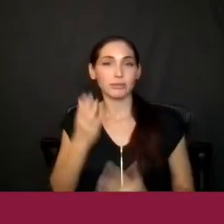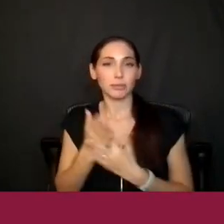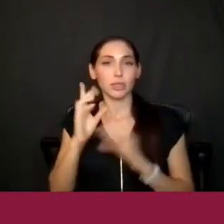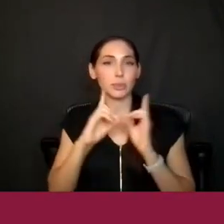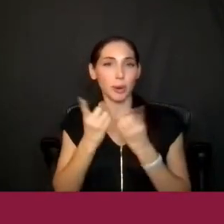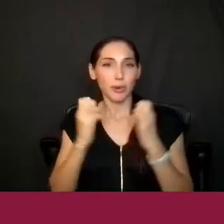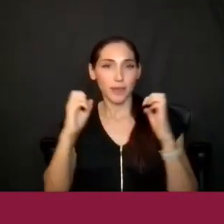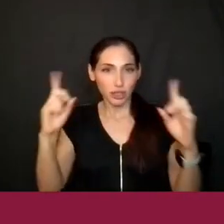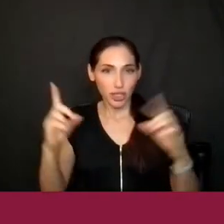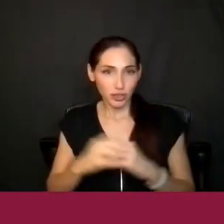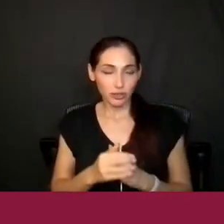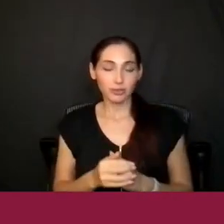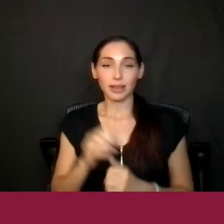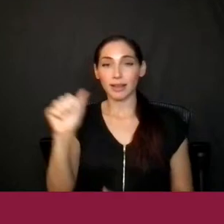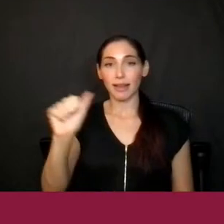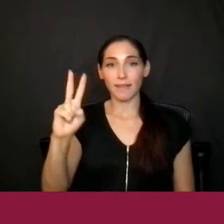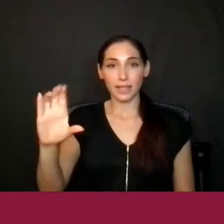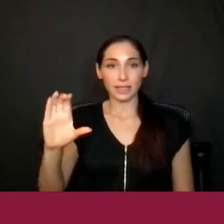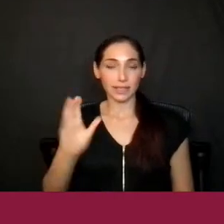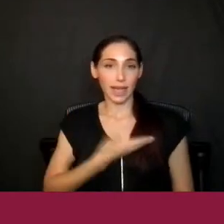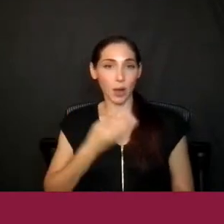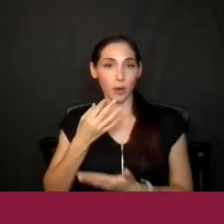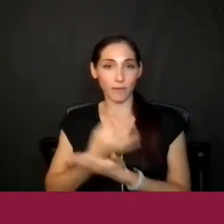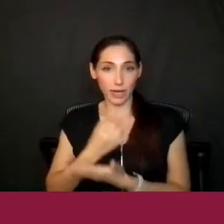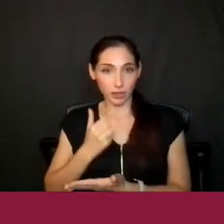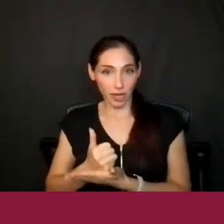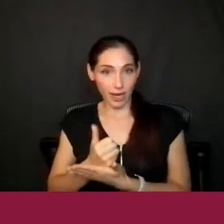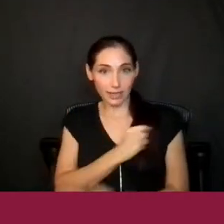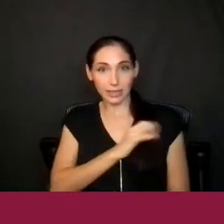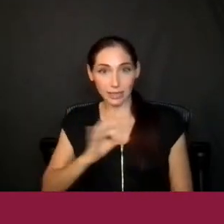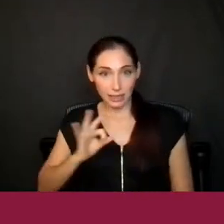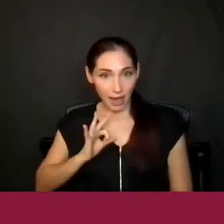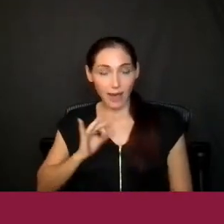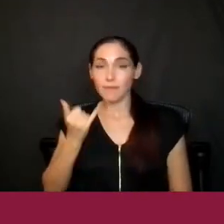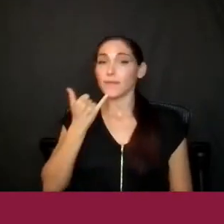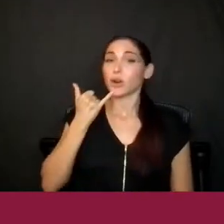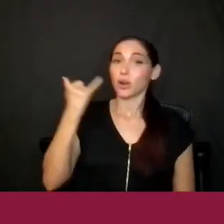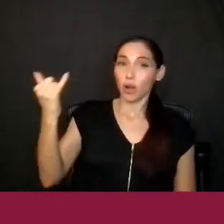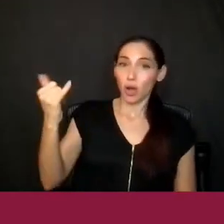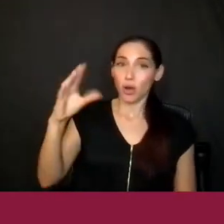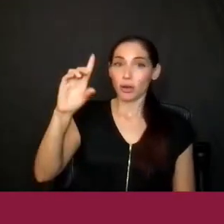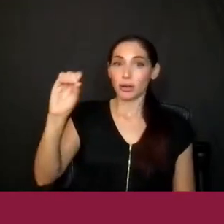AVC financial aid staffers called the DOE regarding this issue.